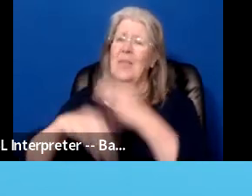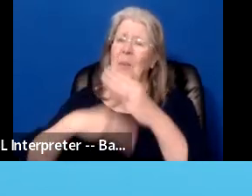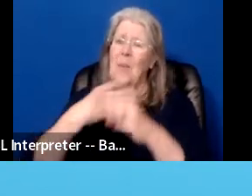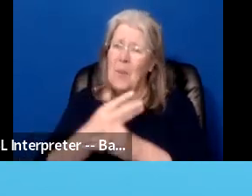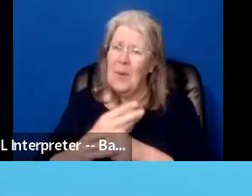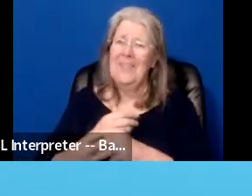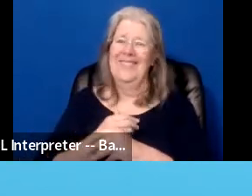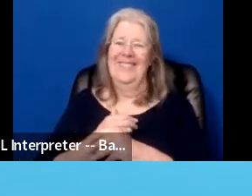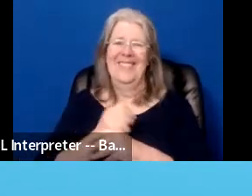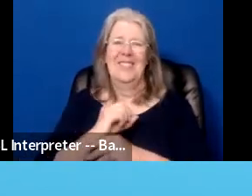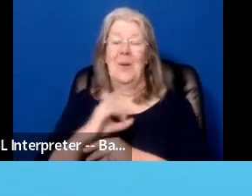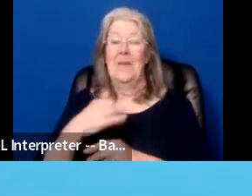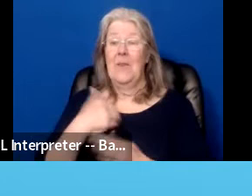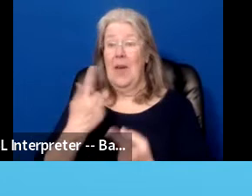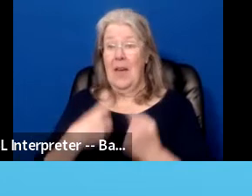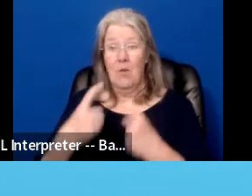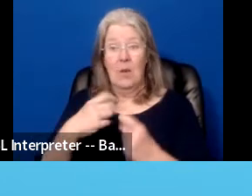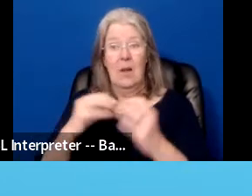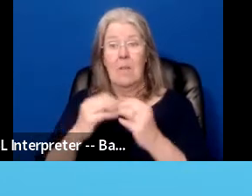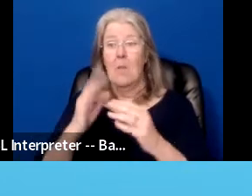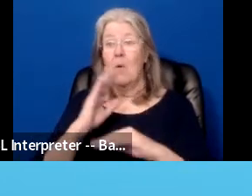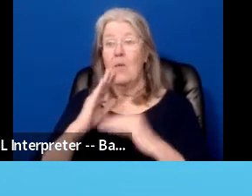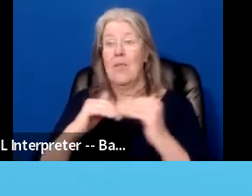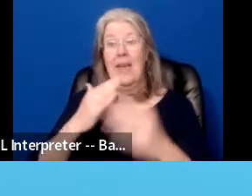So if you have questions, I'd be more than happy to answer them, but I just wanted to give